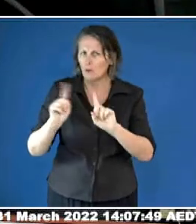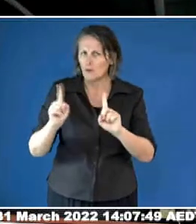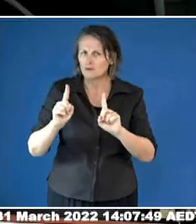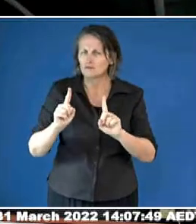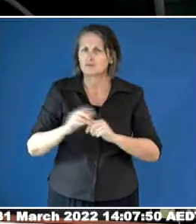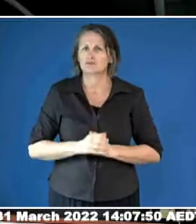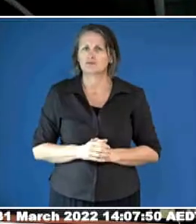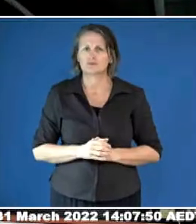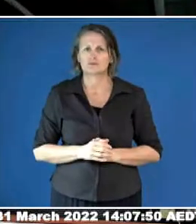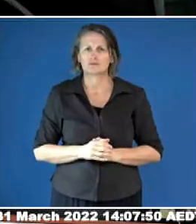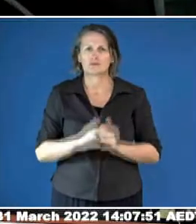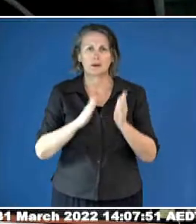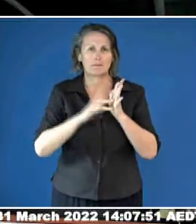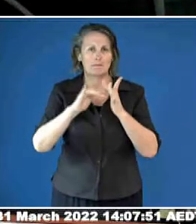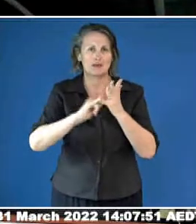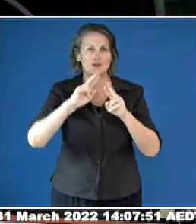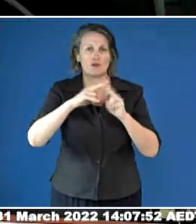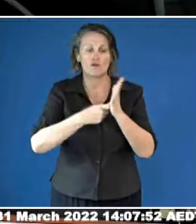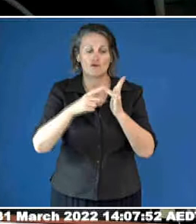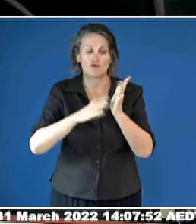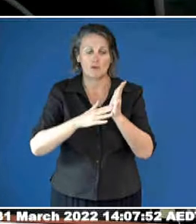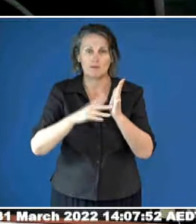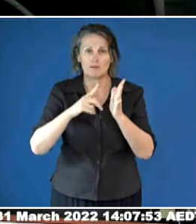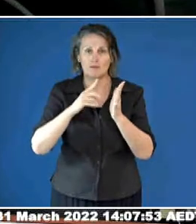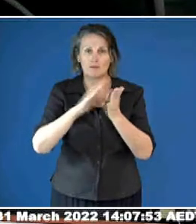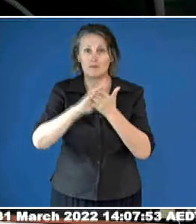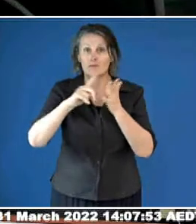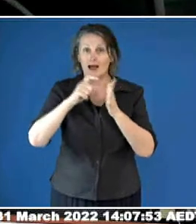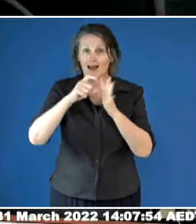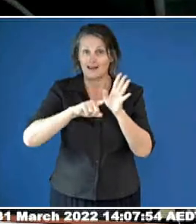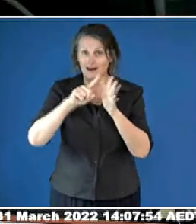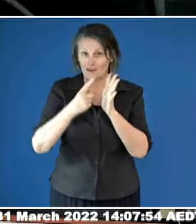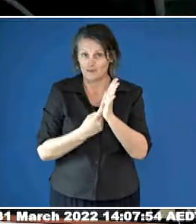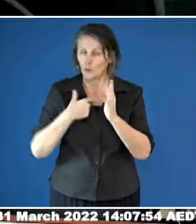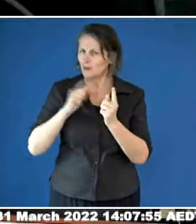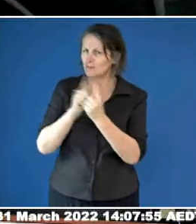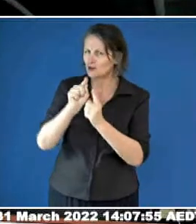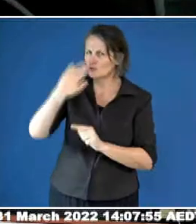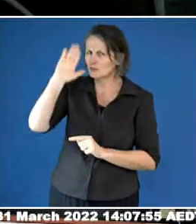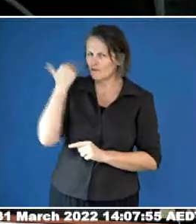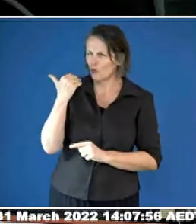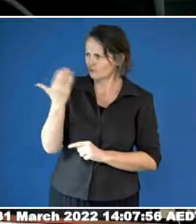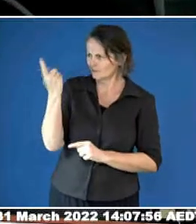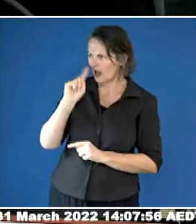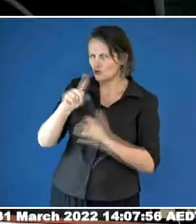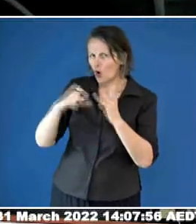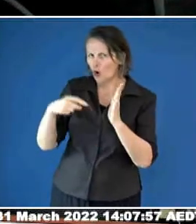Ms Frohmader, we have met you in Public hearing 17.1 back in October, and you and